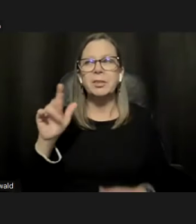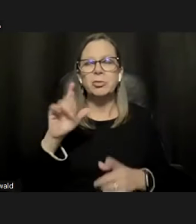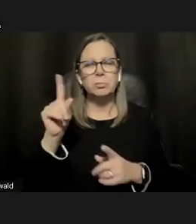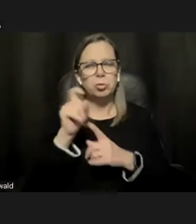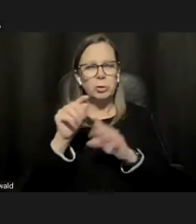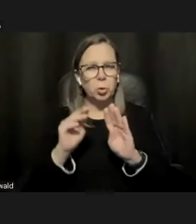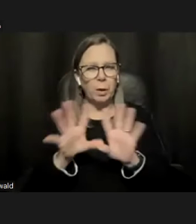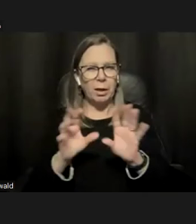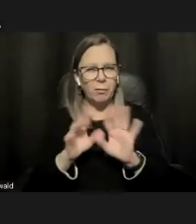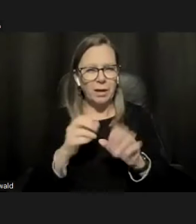is slow.